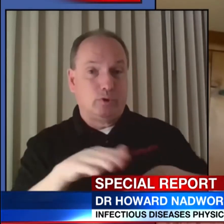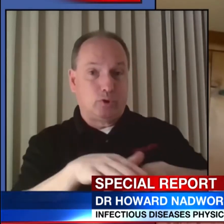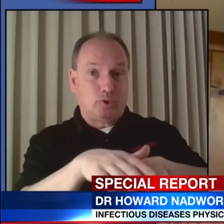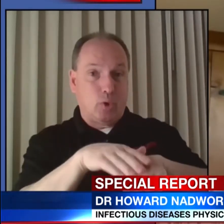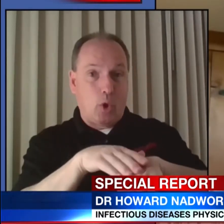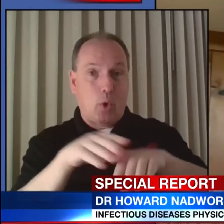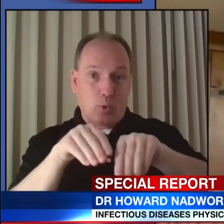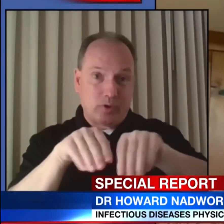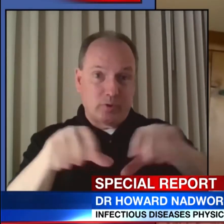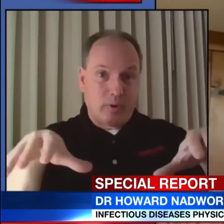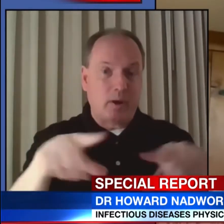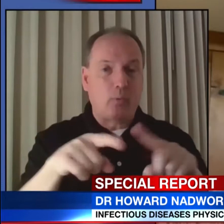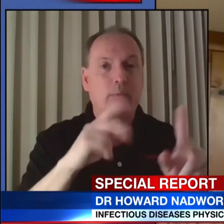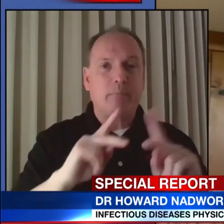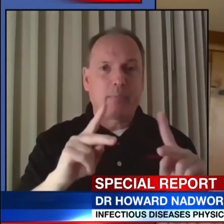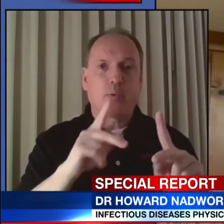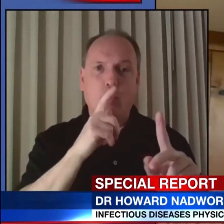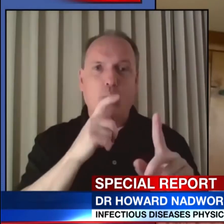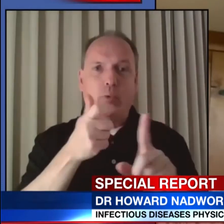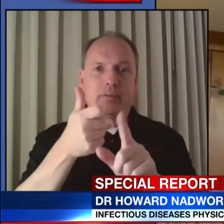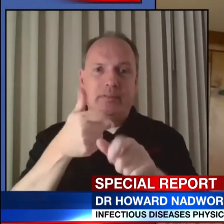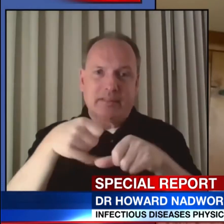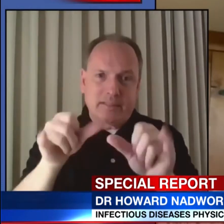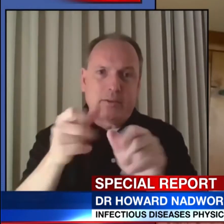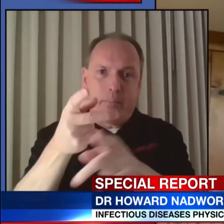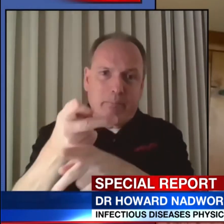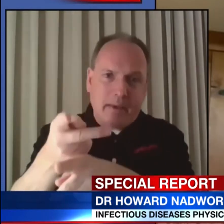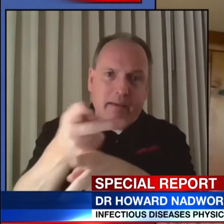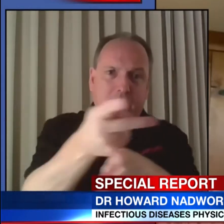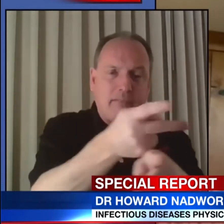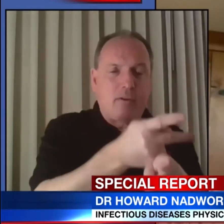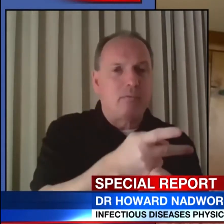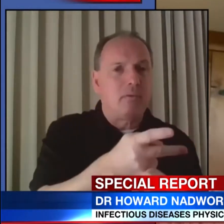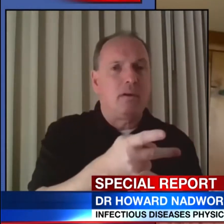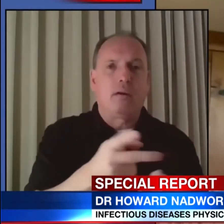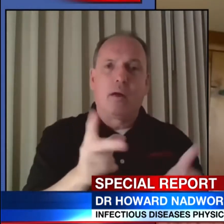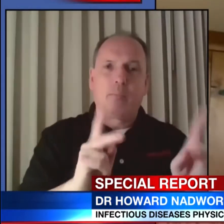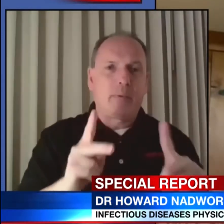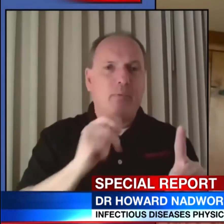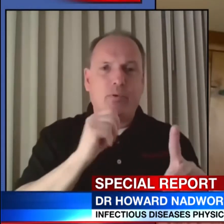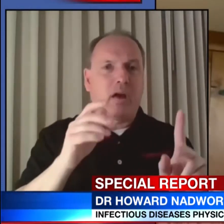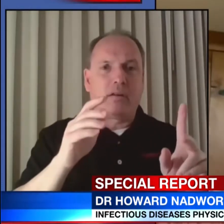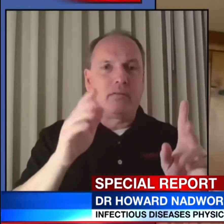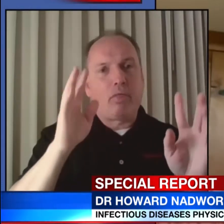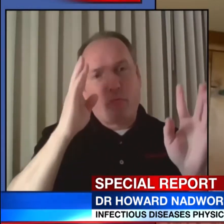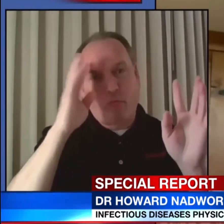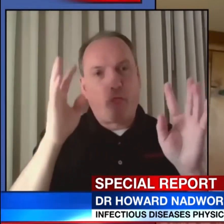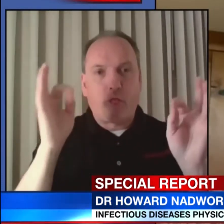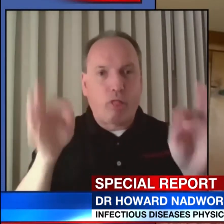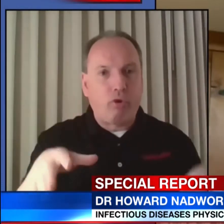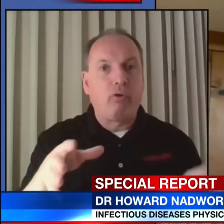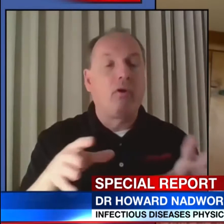WE HAVE HAD THE OPPORTUNITY TO SLOW IT DOWN WHEN PEOPLE PUT IN THE EFFORT TO BE CAREFUL.